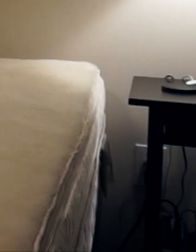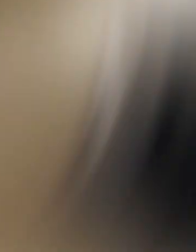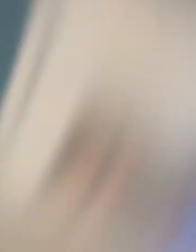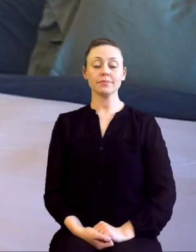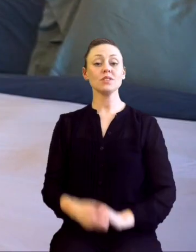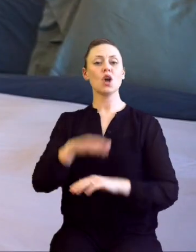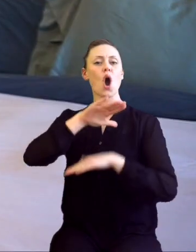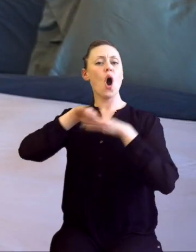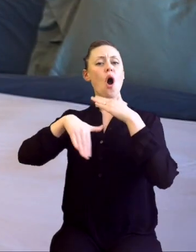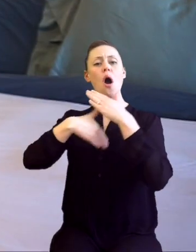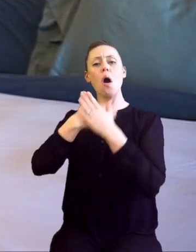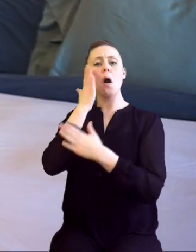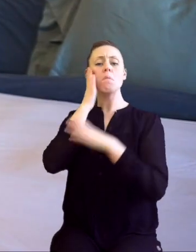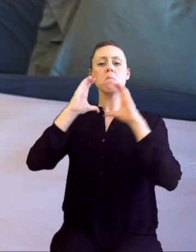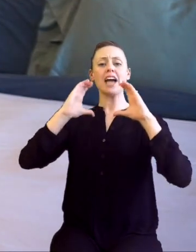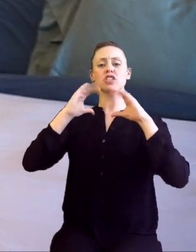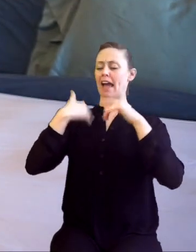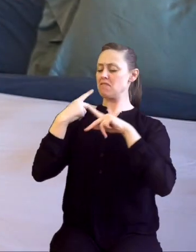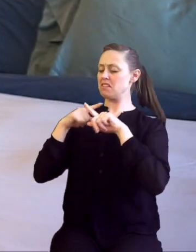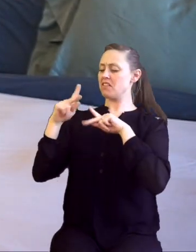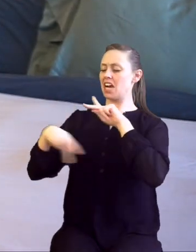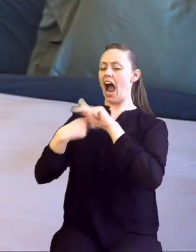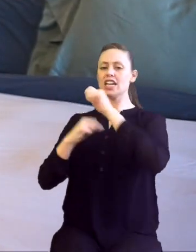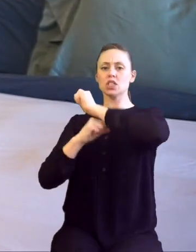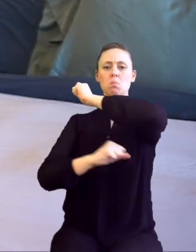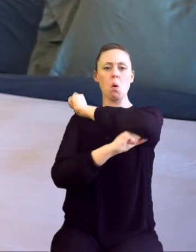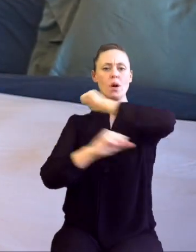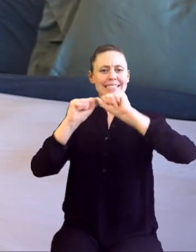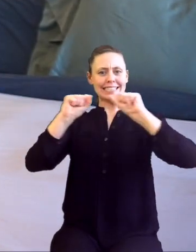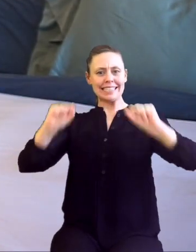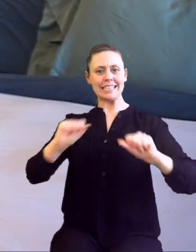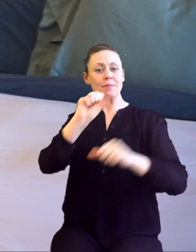All mattresses have some sort of support system whether that be Springs or even